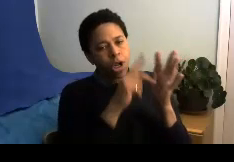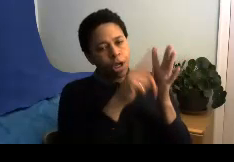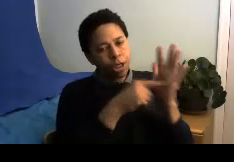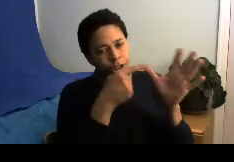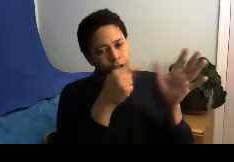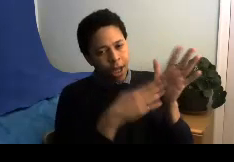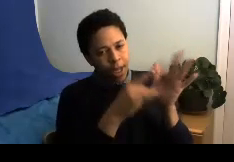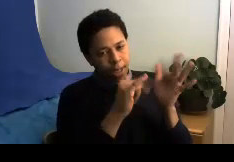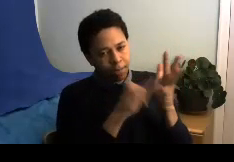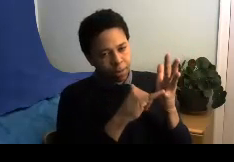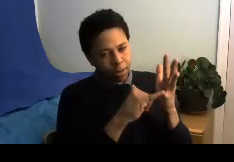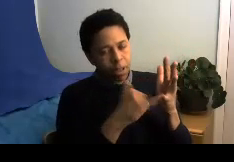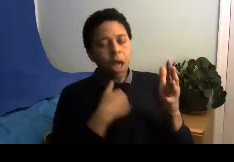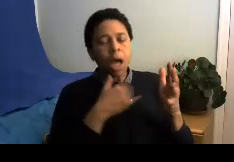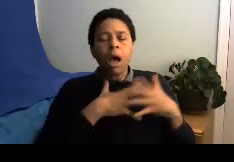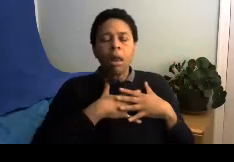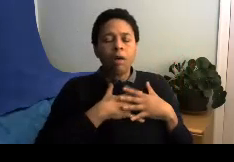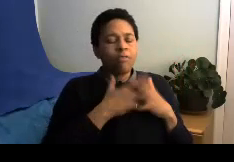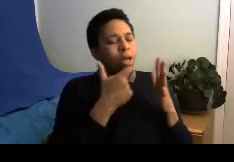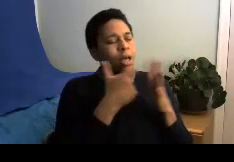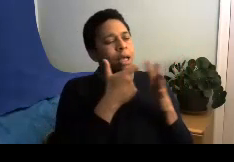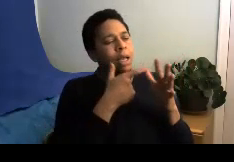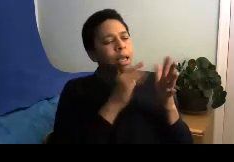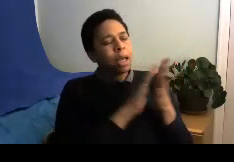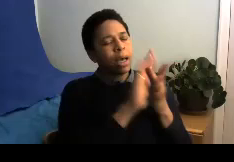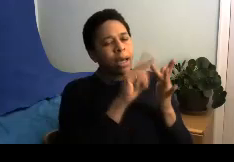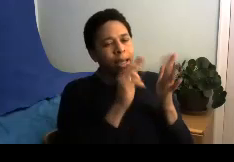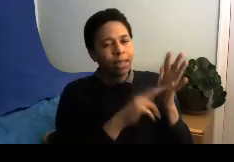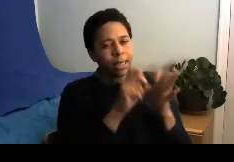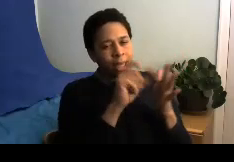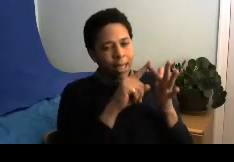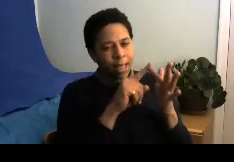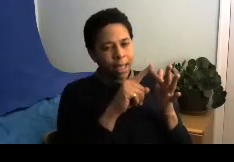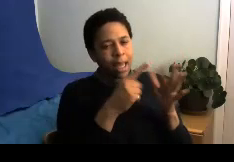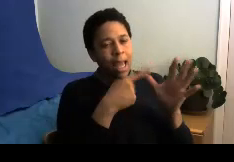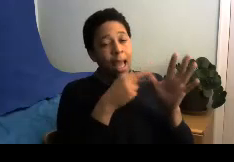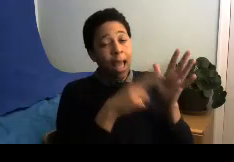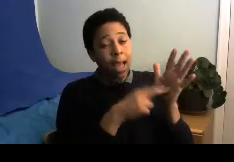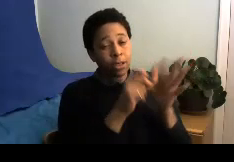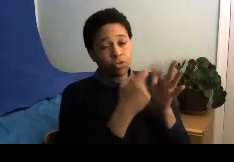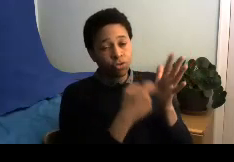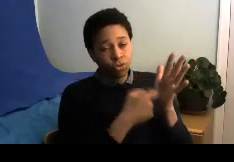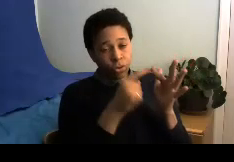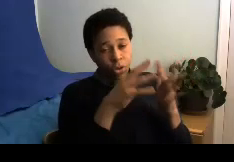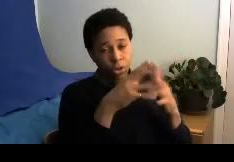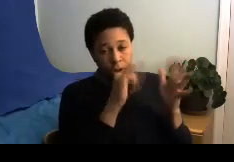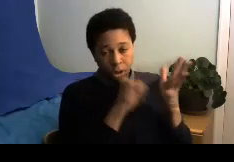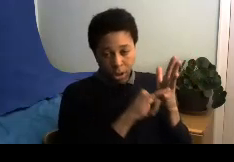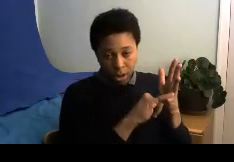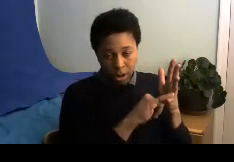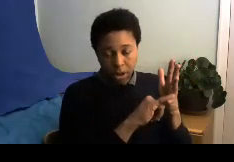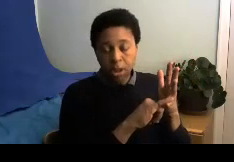Kehinde Andrews, like I'm reading his Back To Black at the moment, I absolutely adore him, like you know, he's he's just